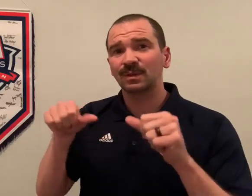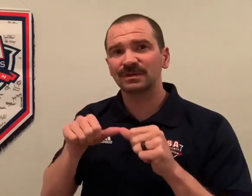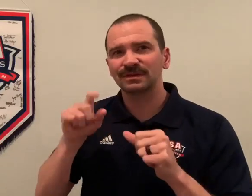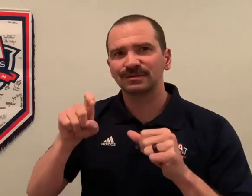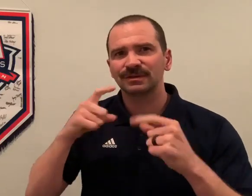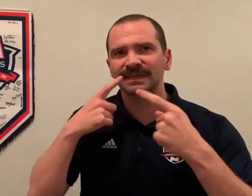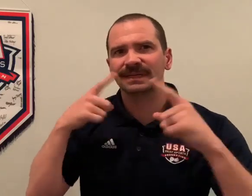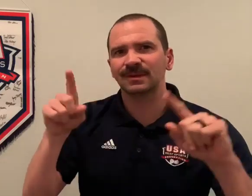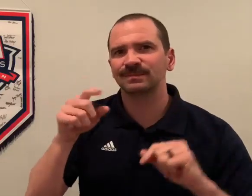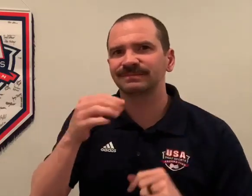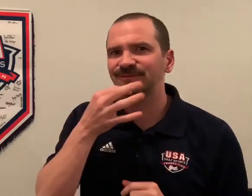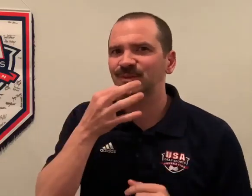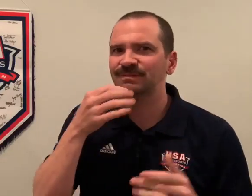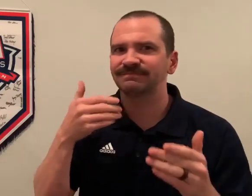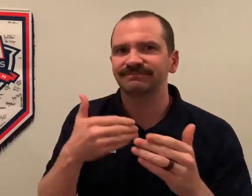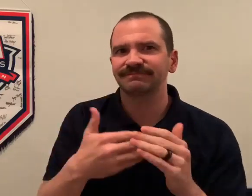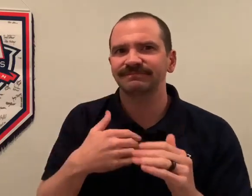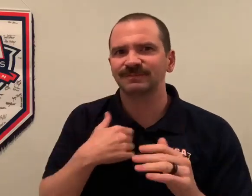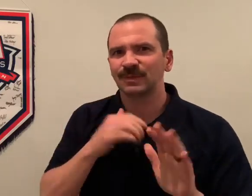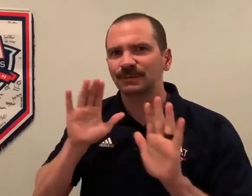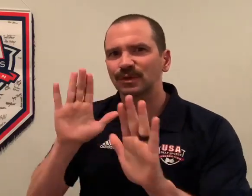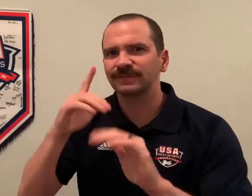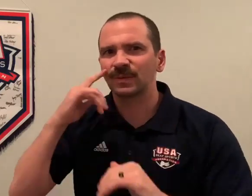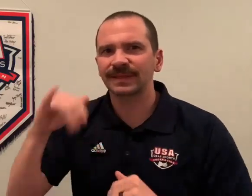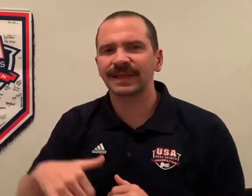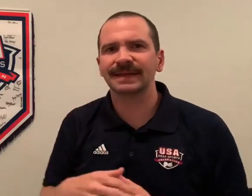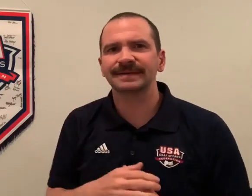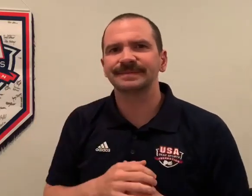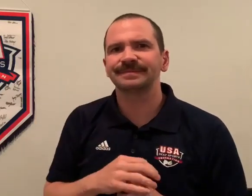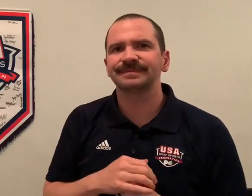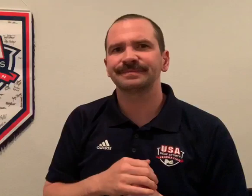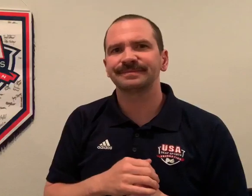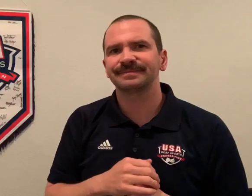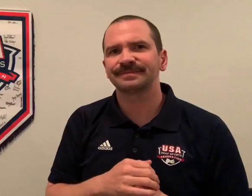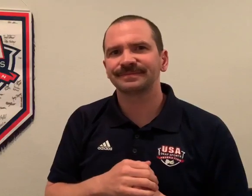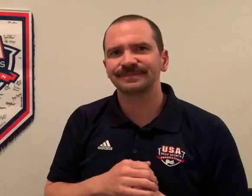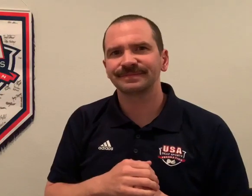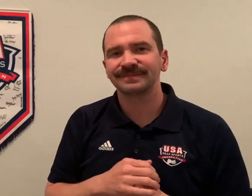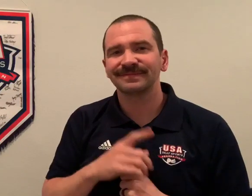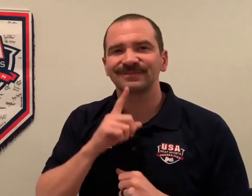The location should be announced soon so we are pushing for that.